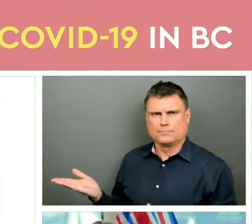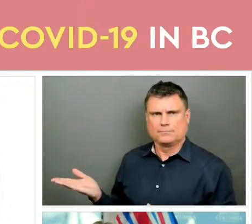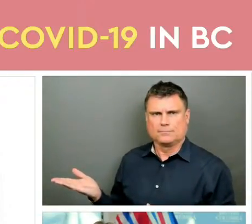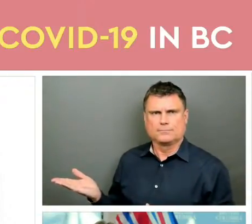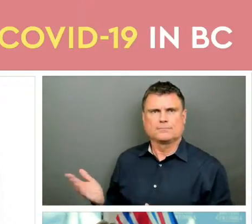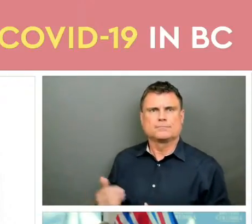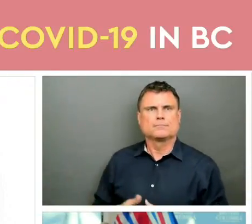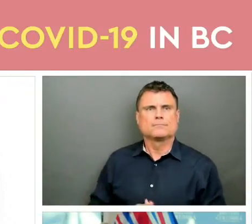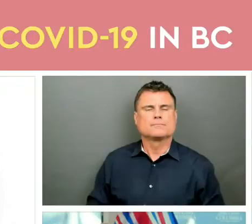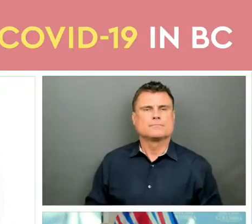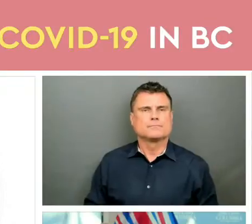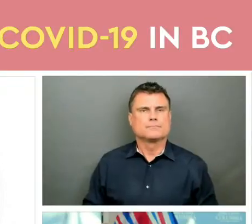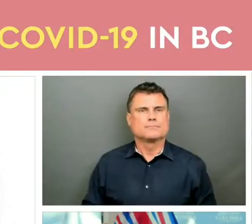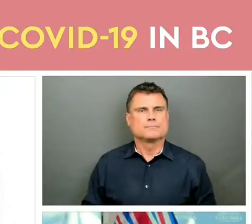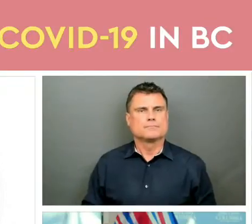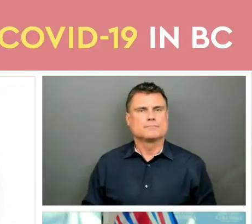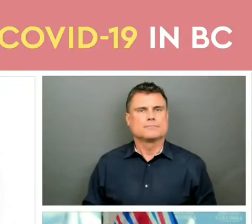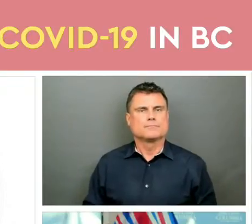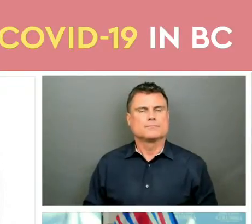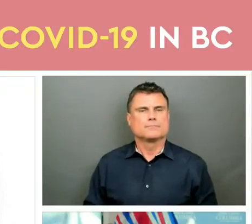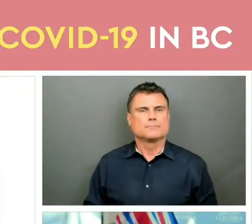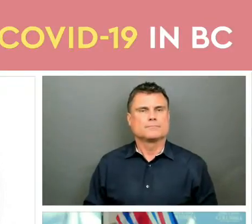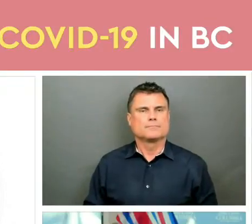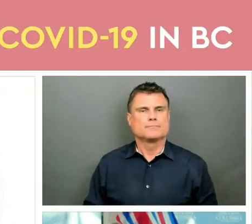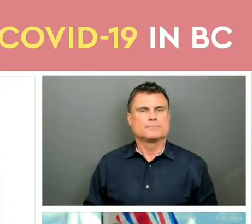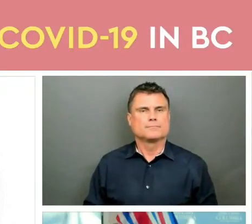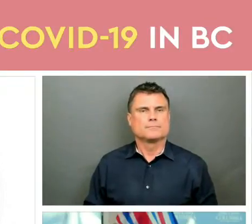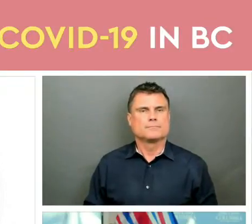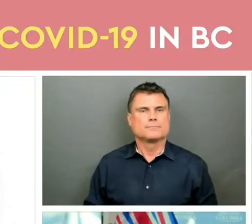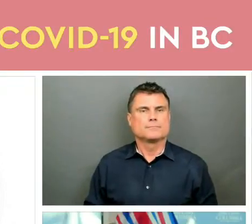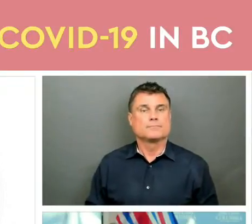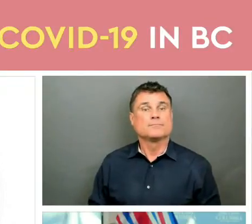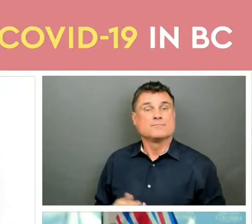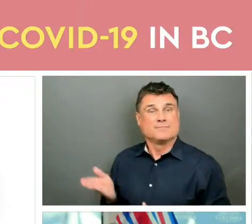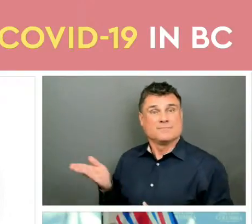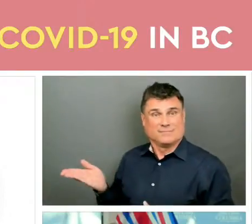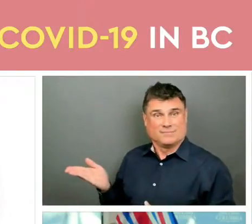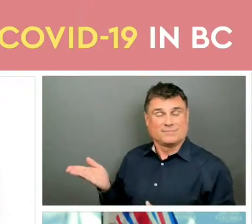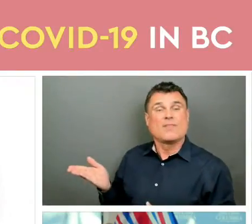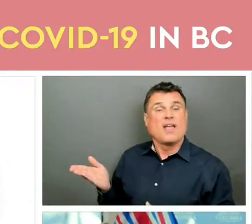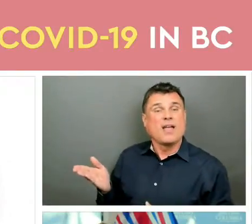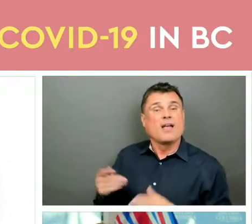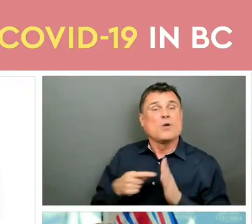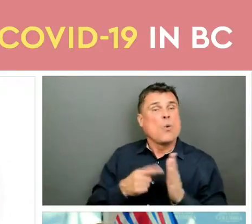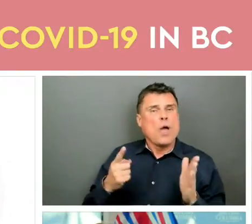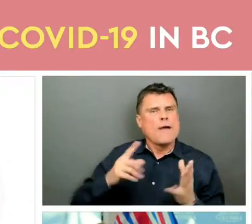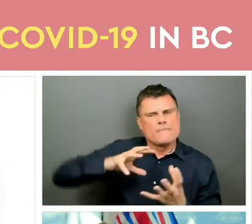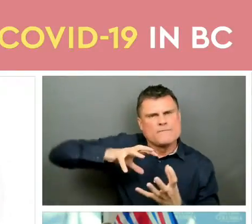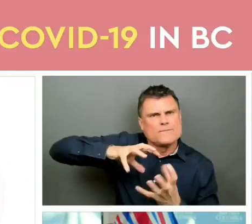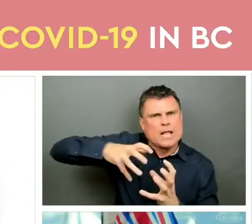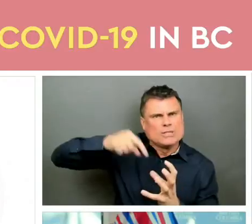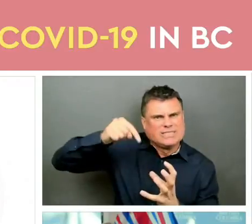perspective. So the variance of concern are those vary YANTs for which there is evidence